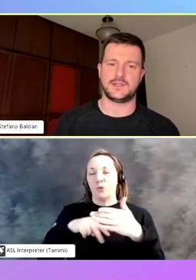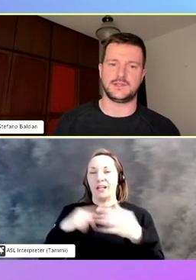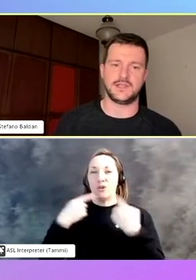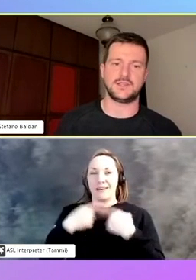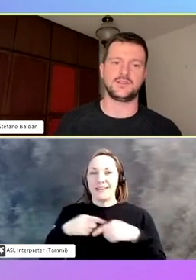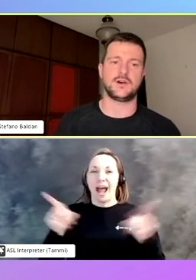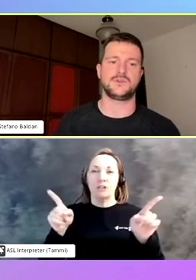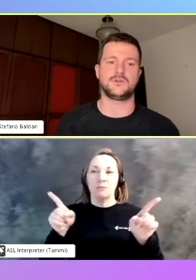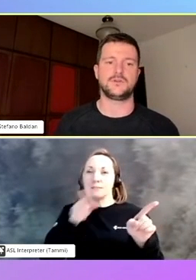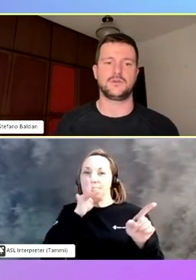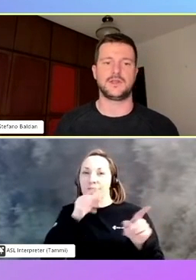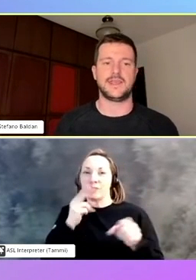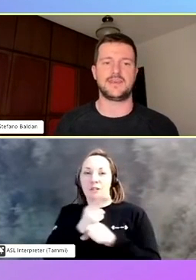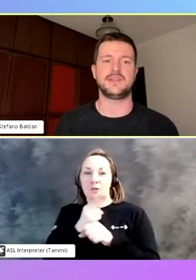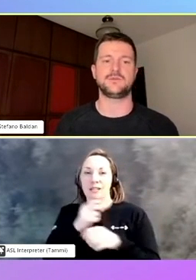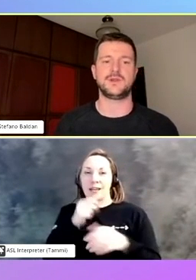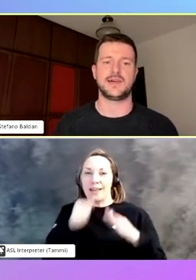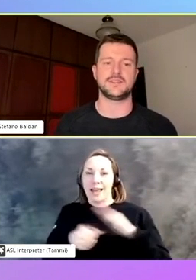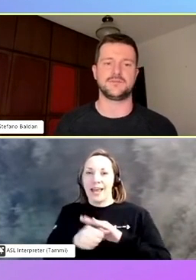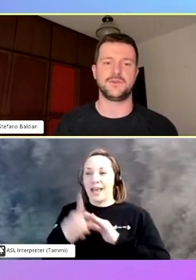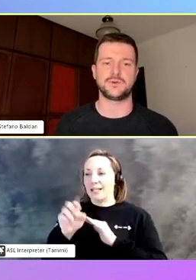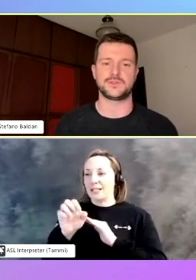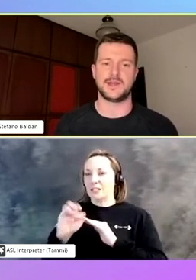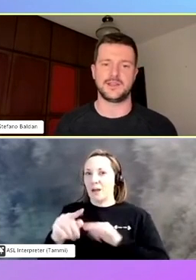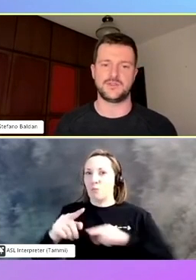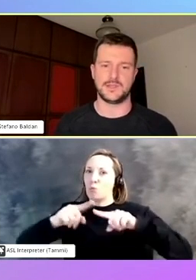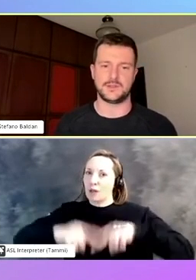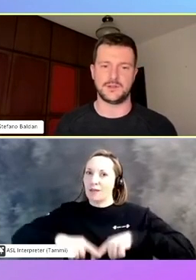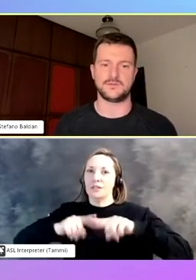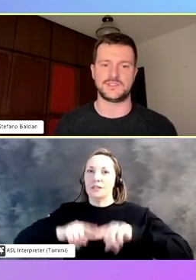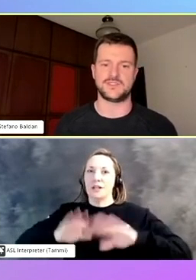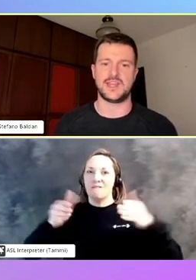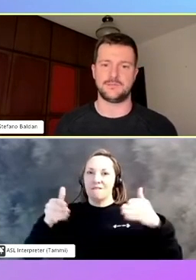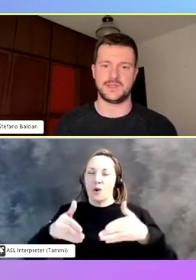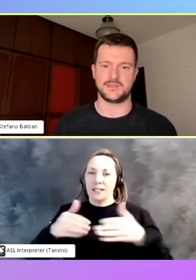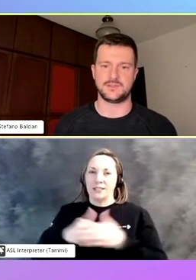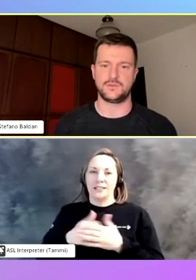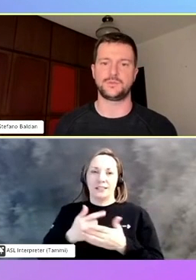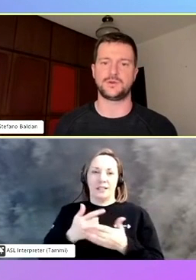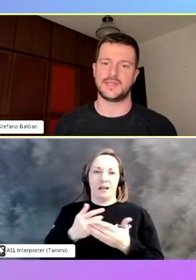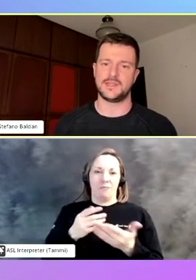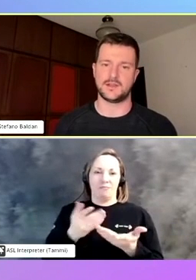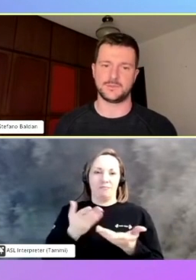that we take when we talk about accessibility at miro, it's thinking about that we stand